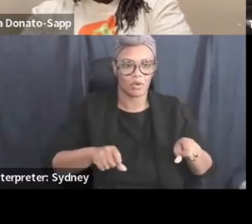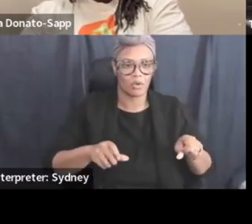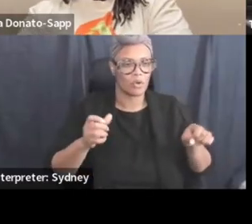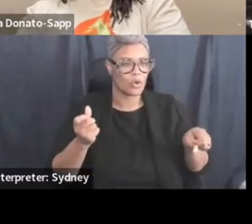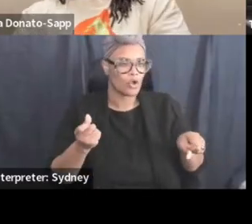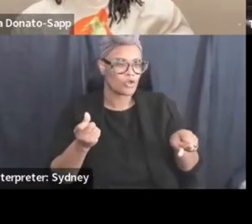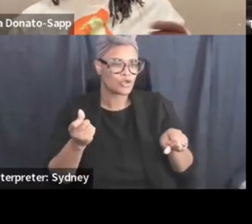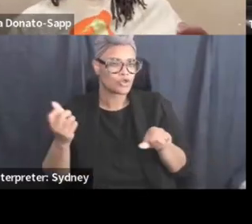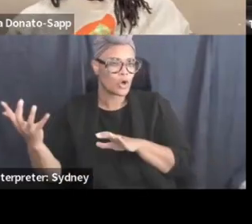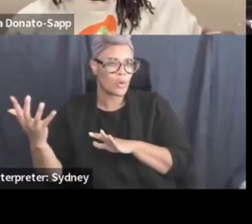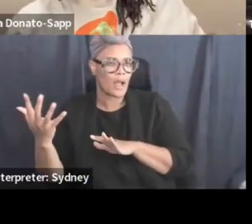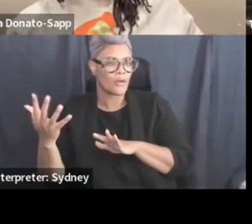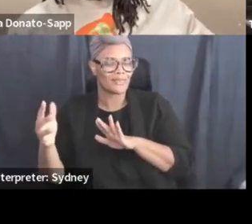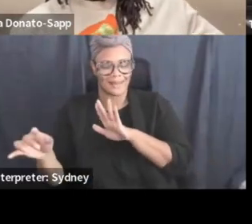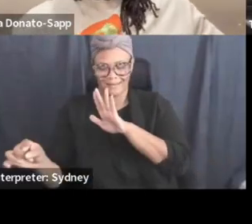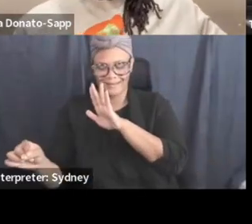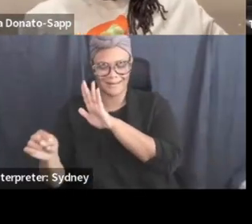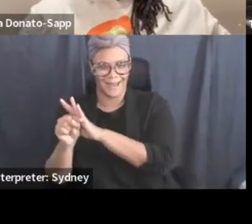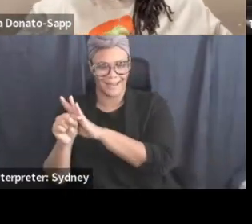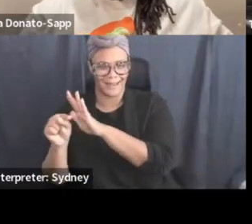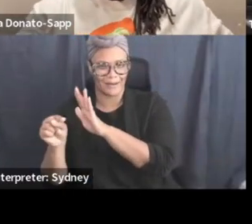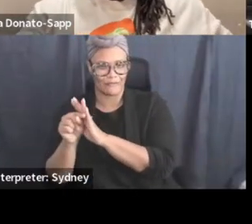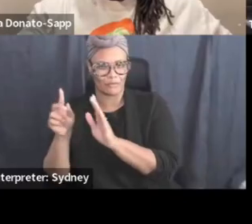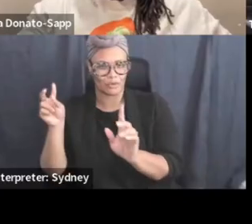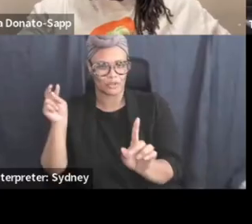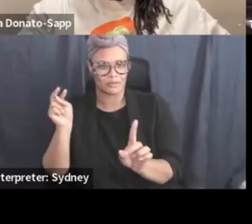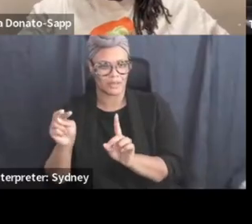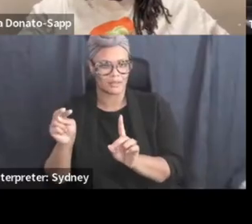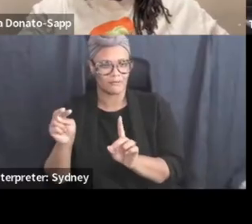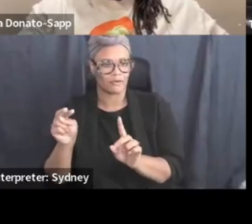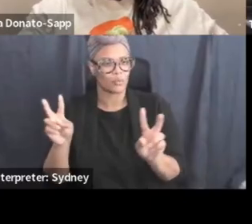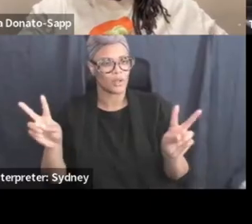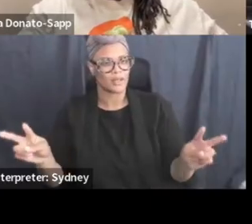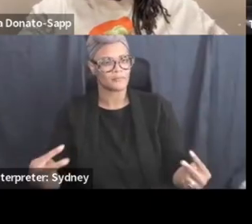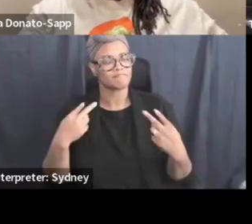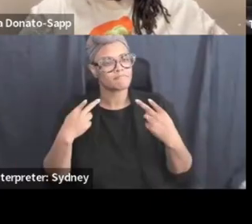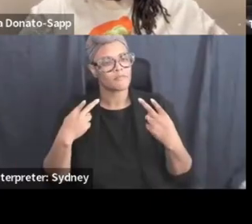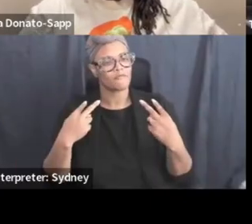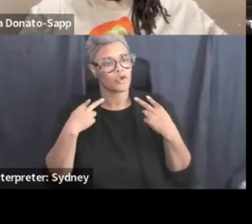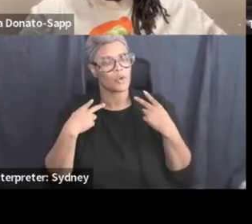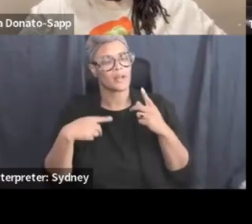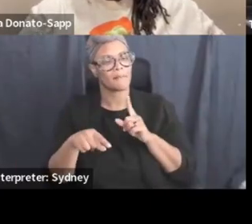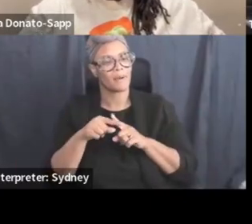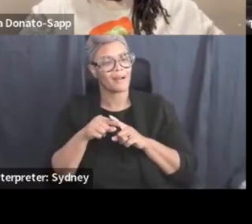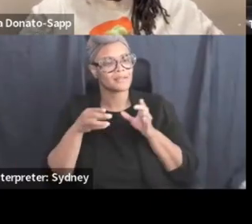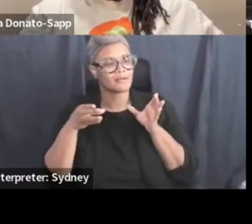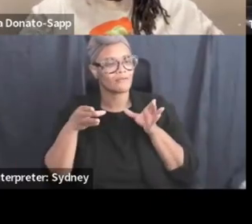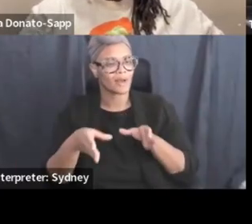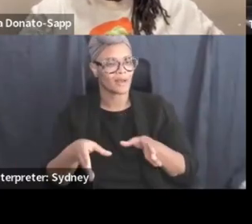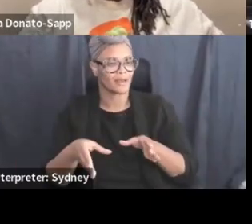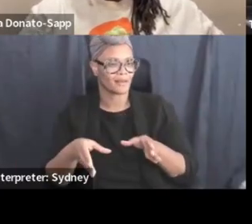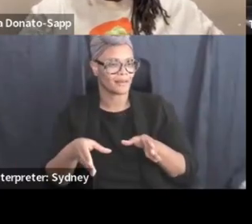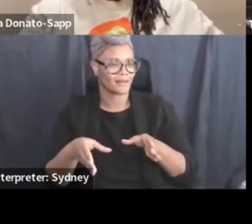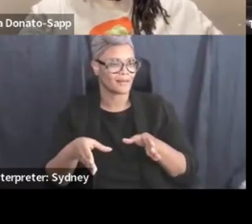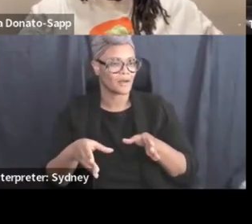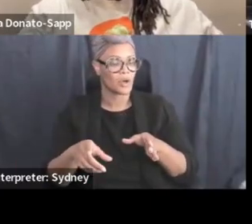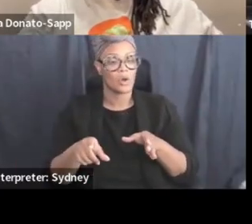way. Uh a shared commitment we must have with each other and the intimate and important relationship